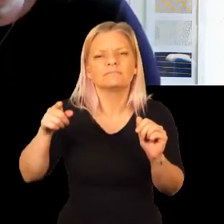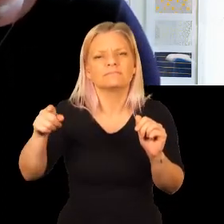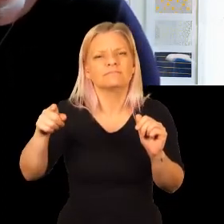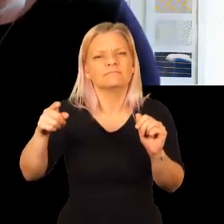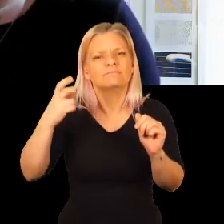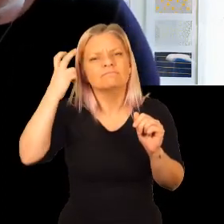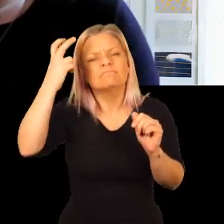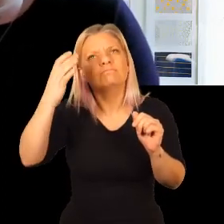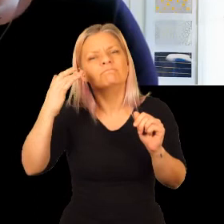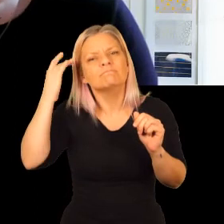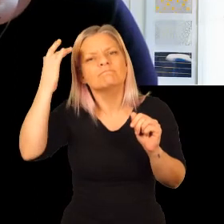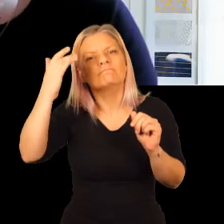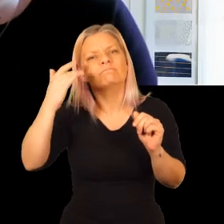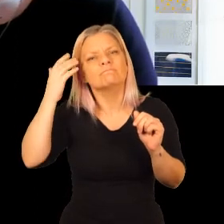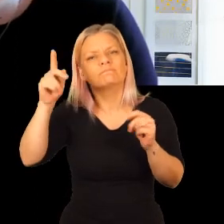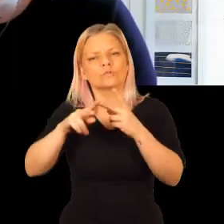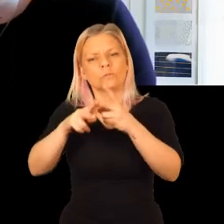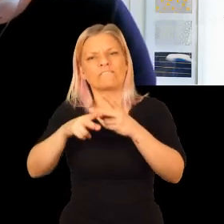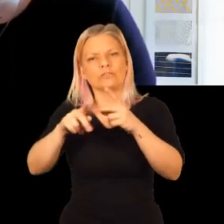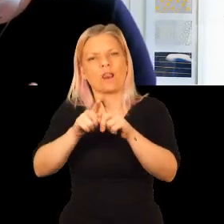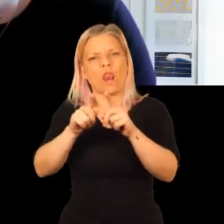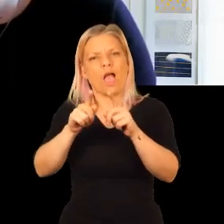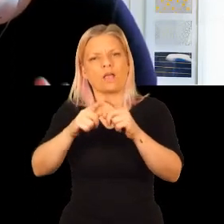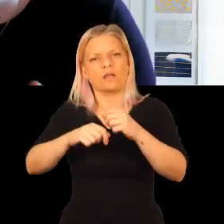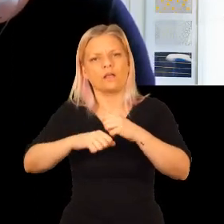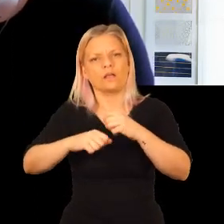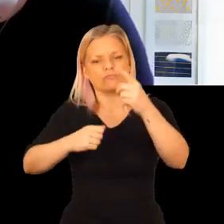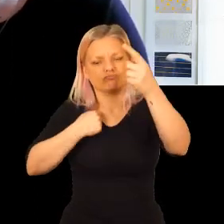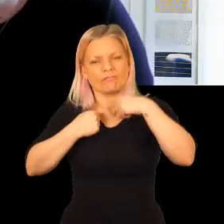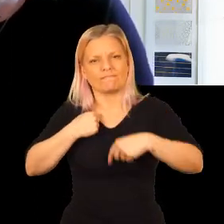is rethinking that suit that supervision to